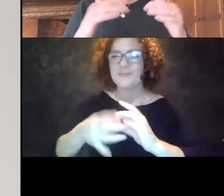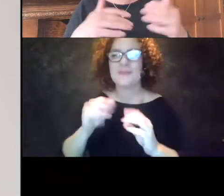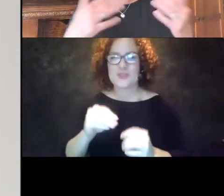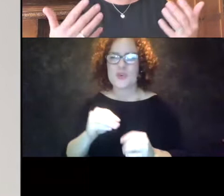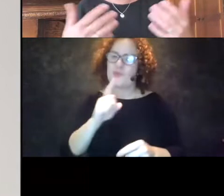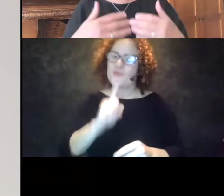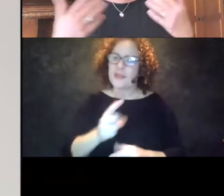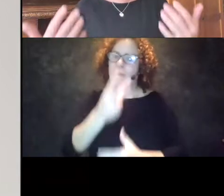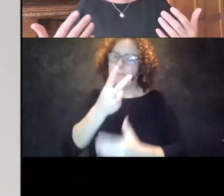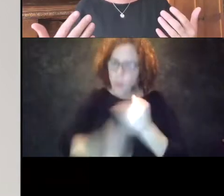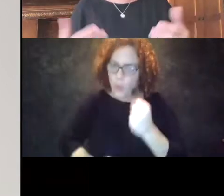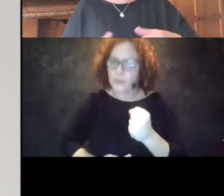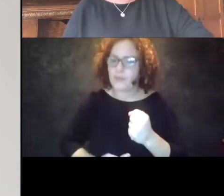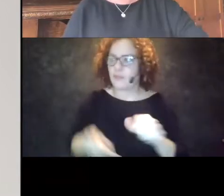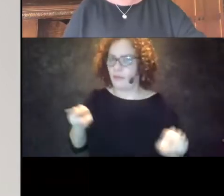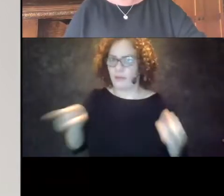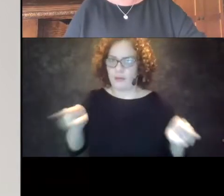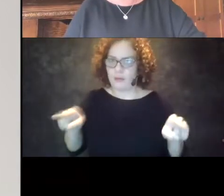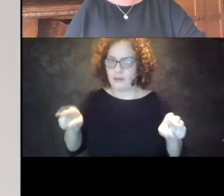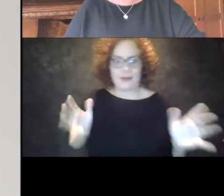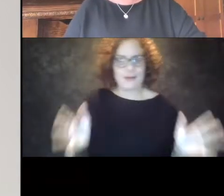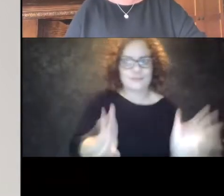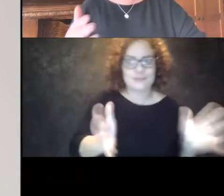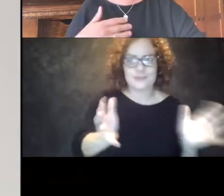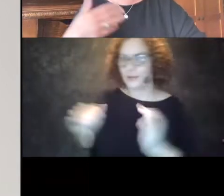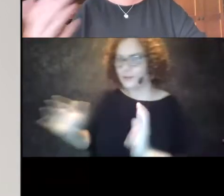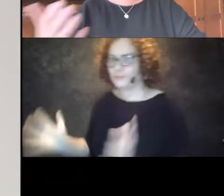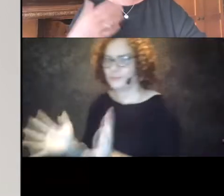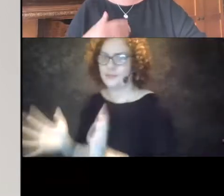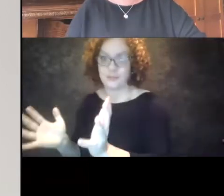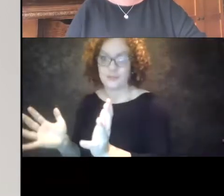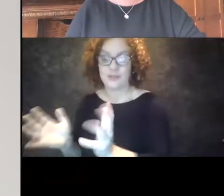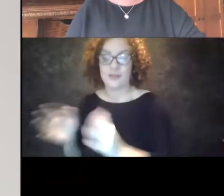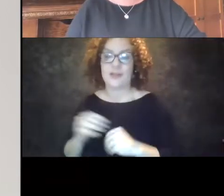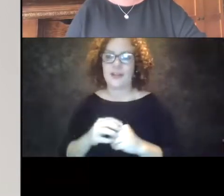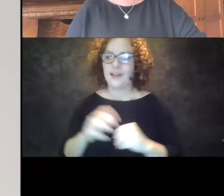are getting something out of it. And, and it looks more like typical relationships with